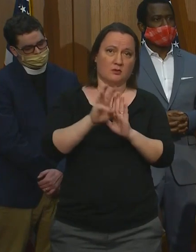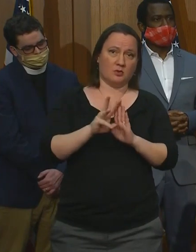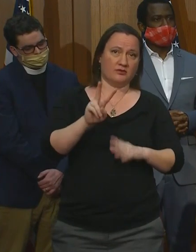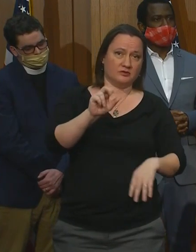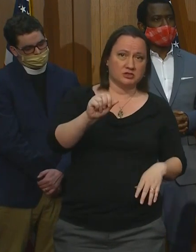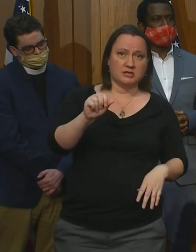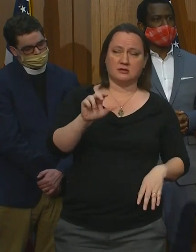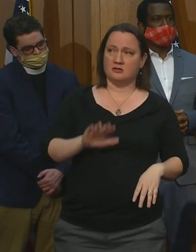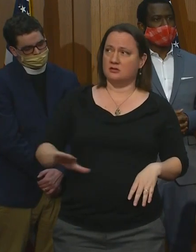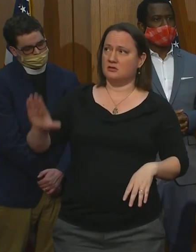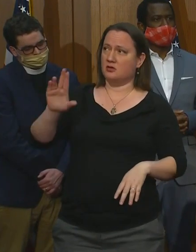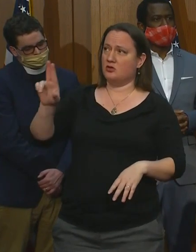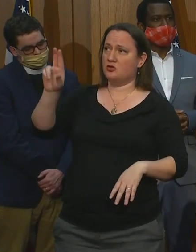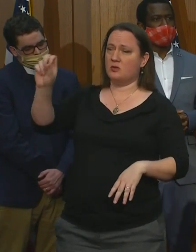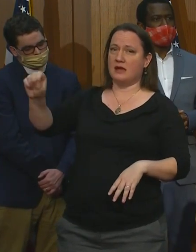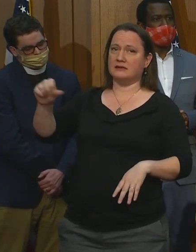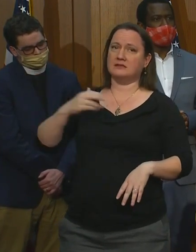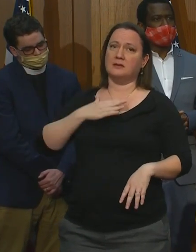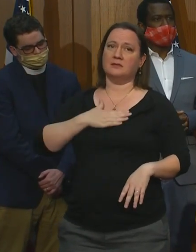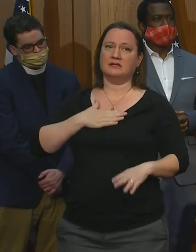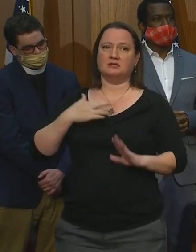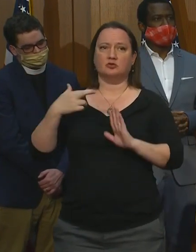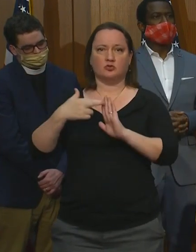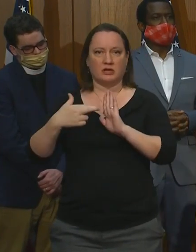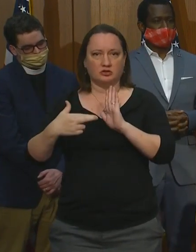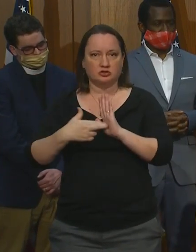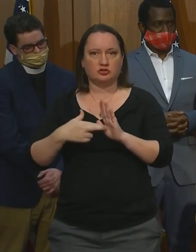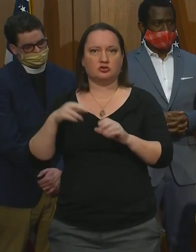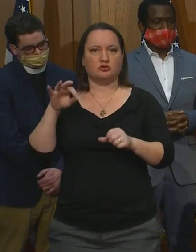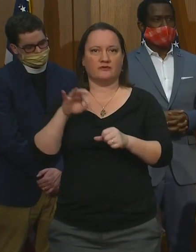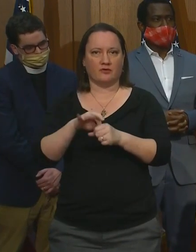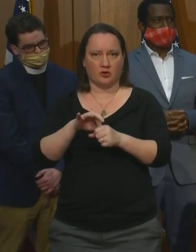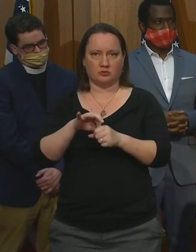COMMONWEALTH OF VIRGINIA.